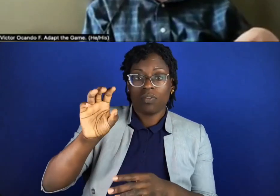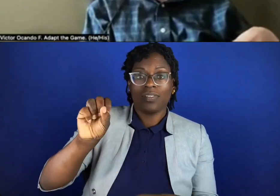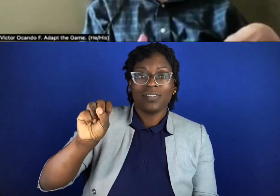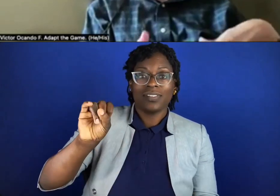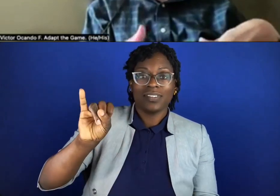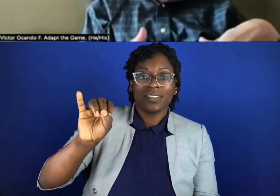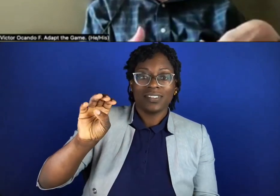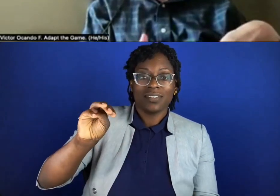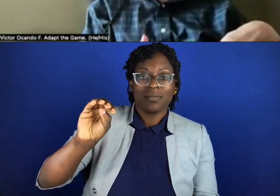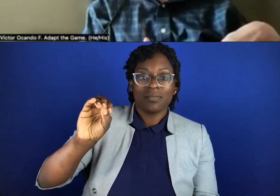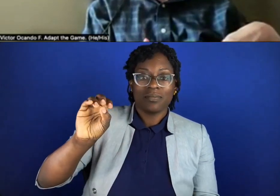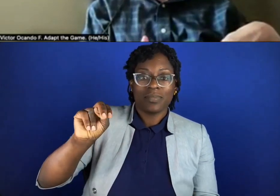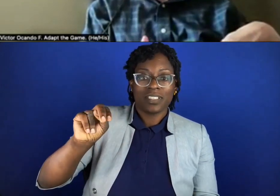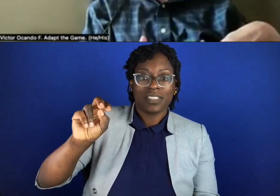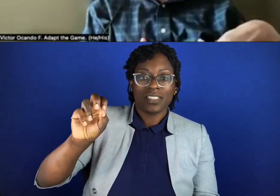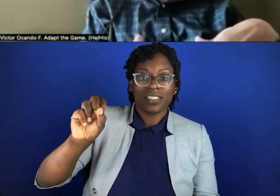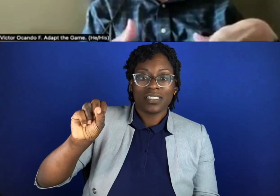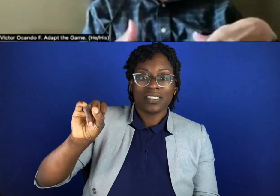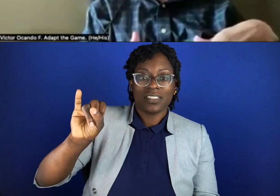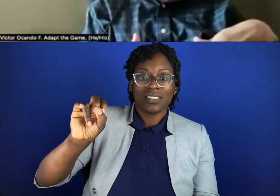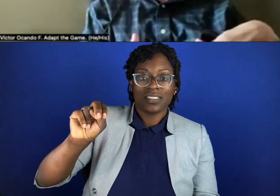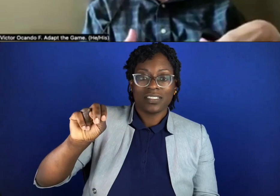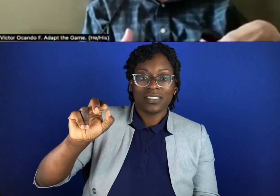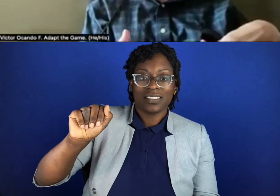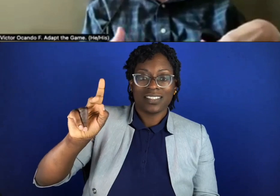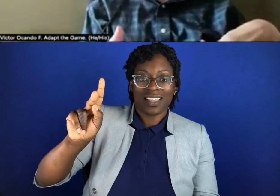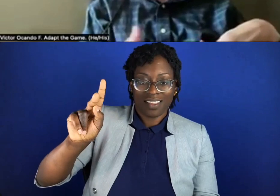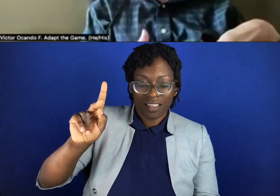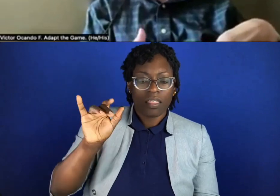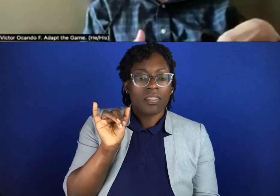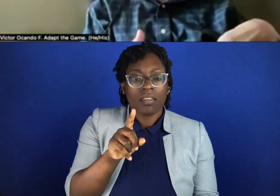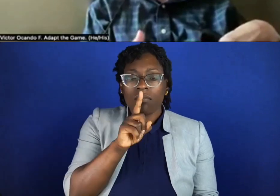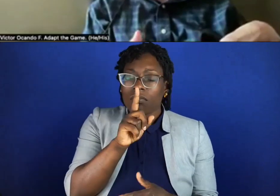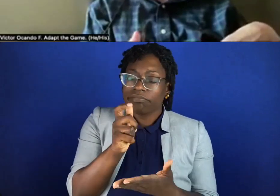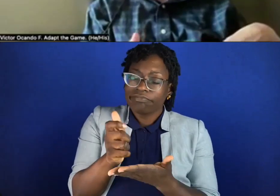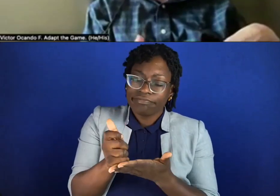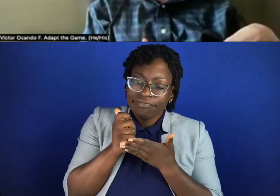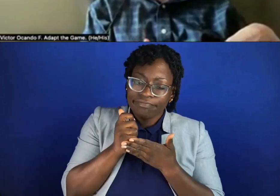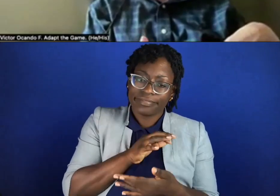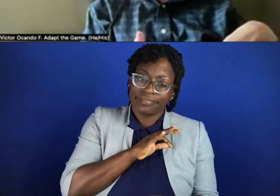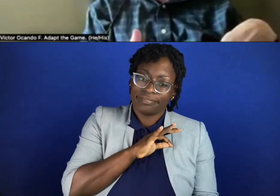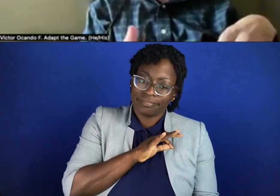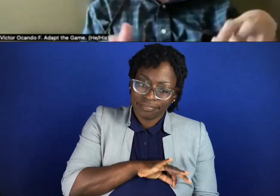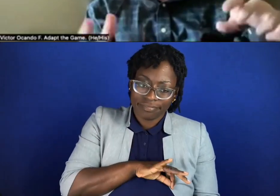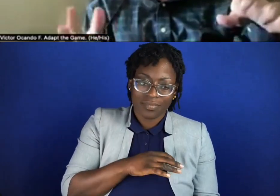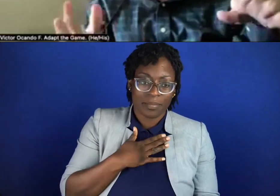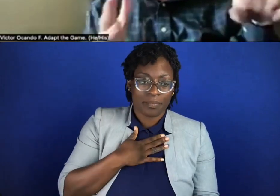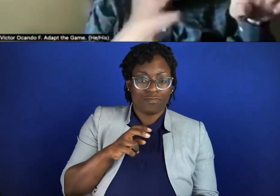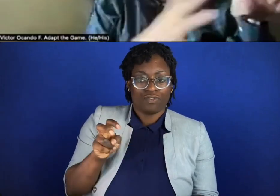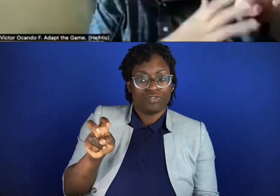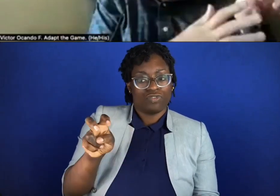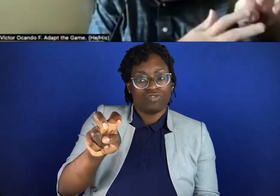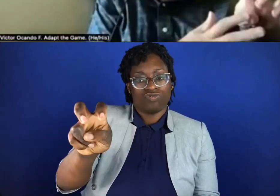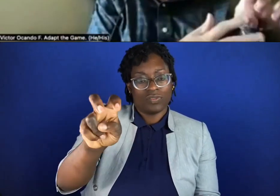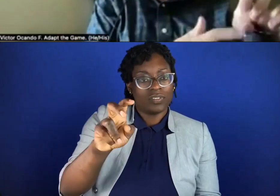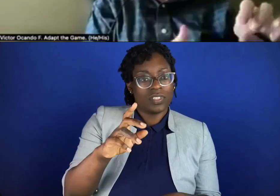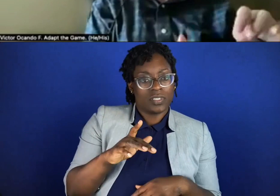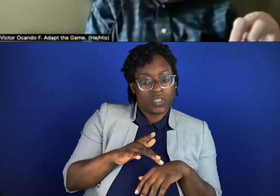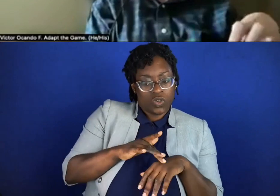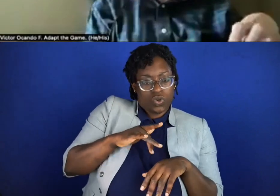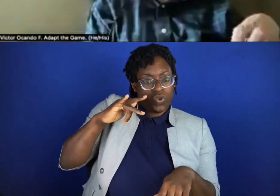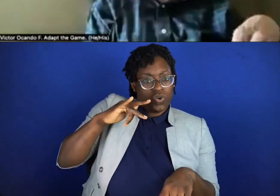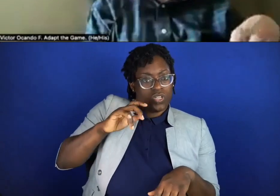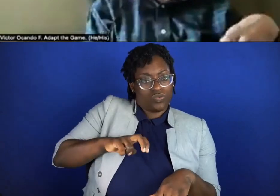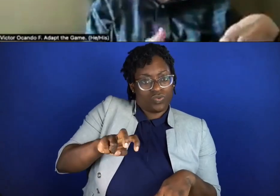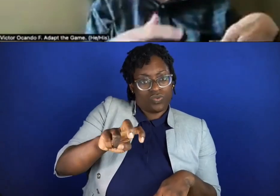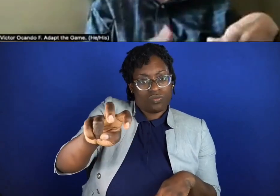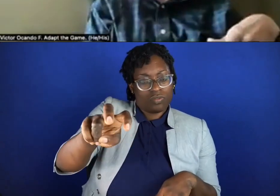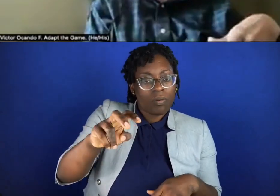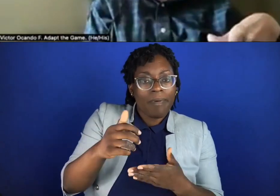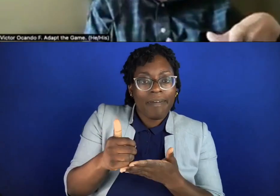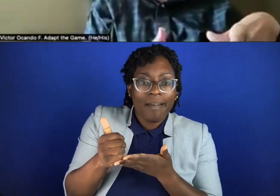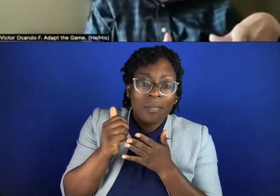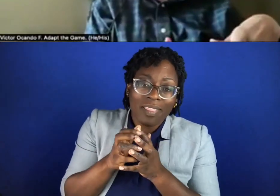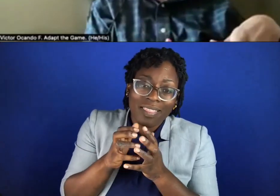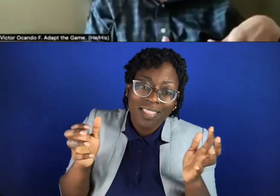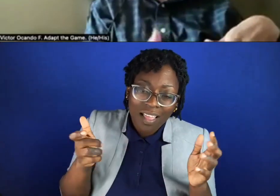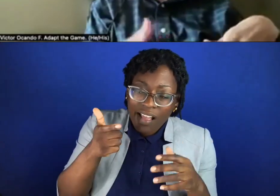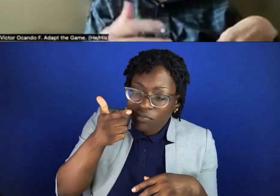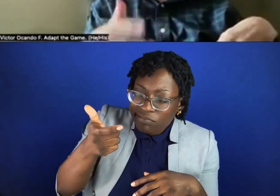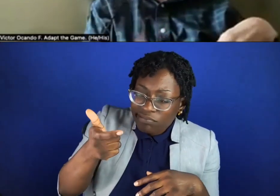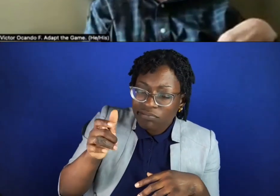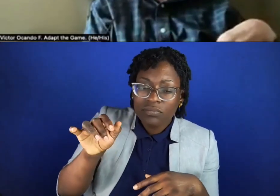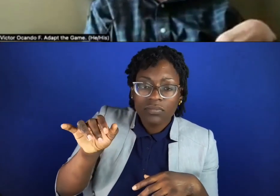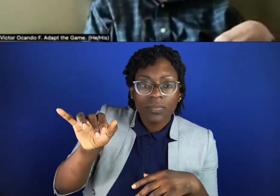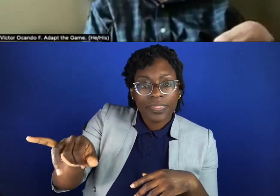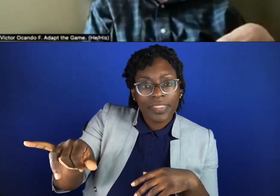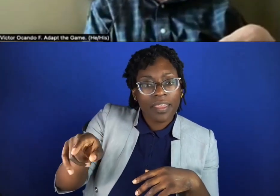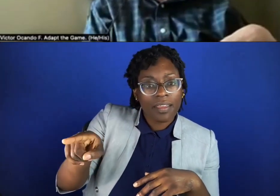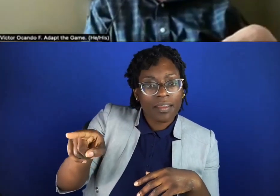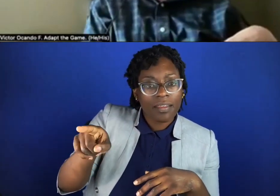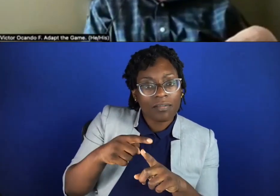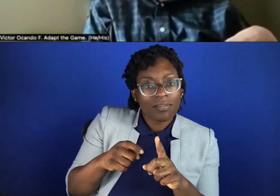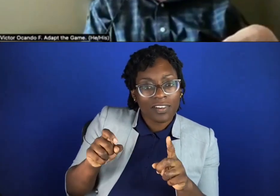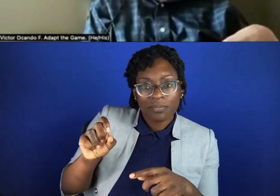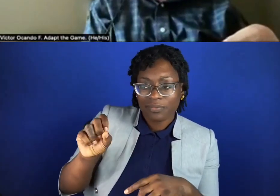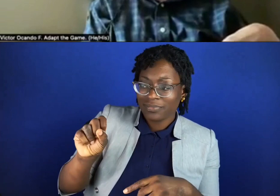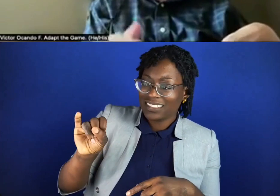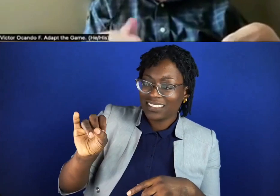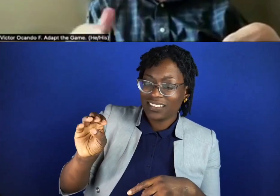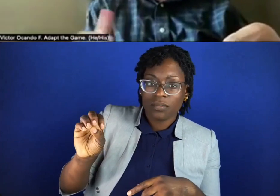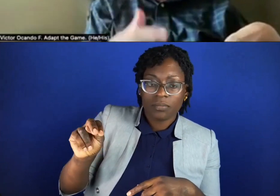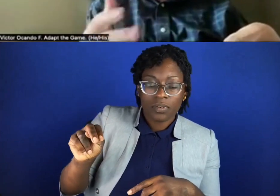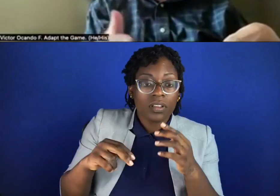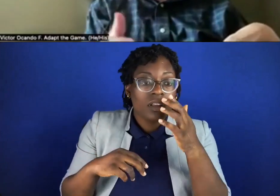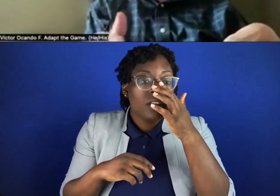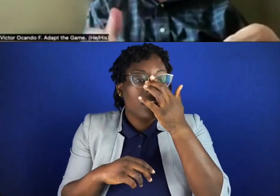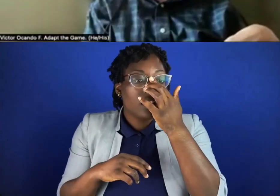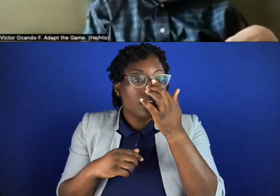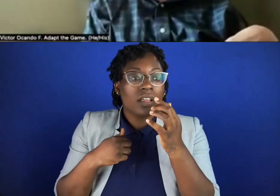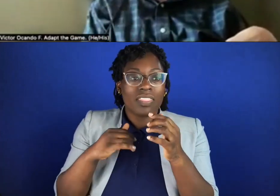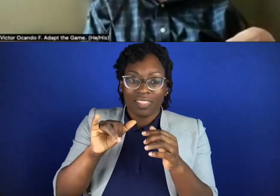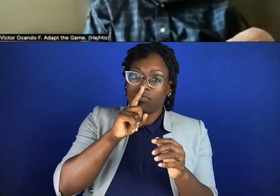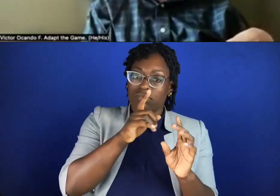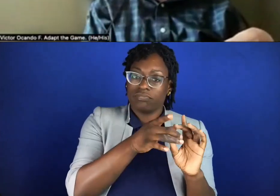really helped me on my journey in the early stage of a founder. I also relate to what